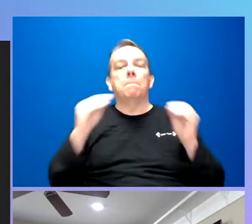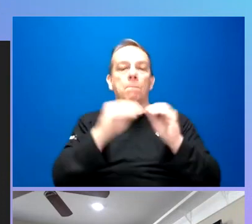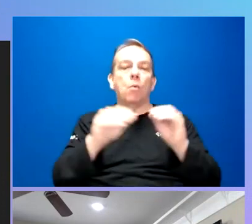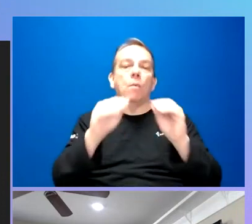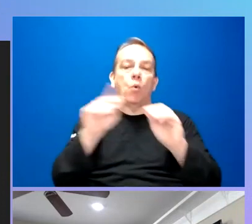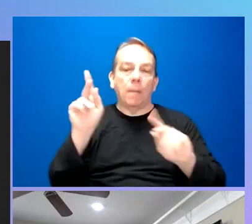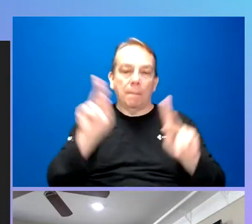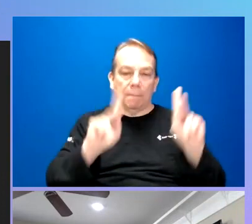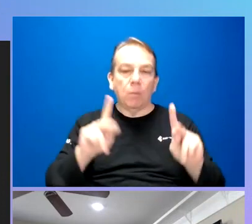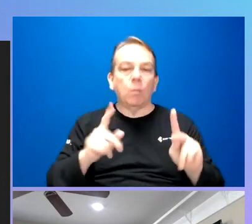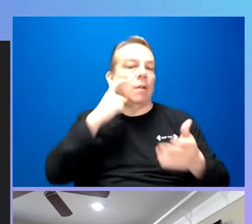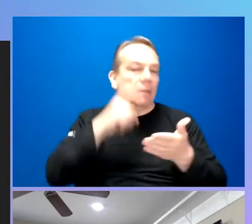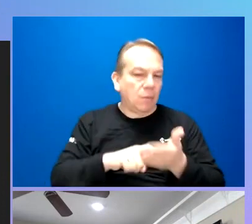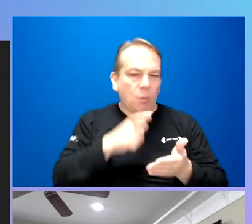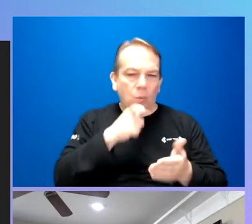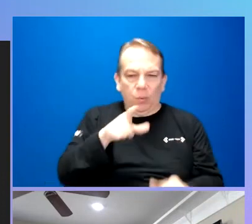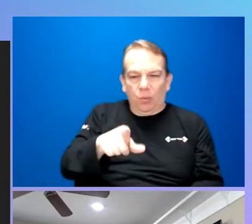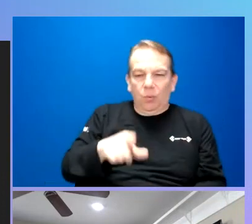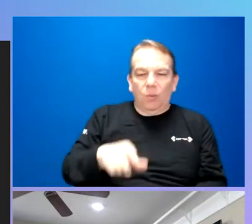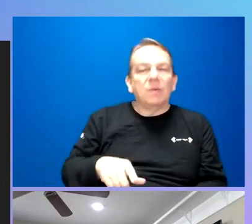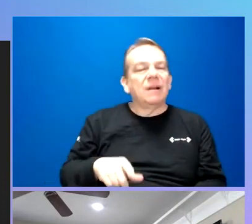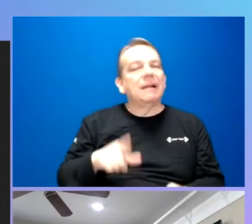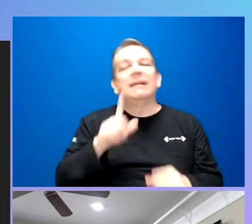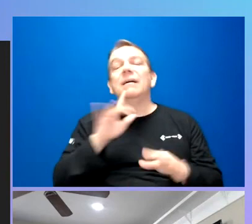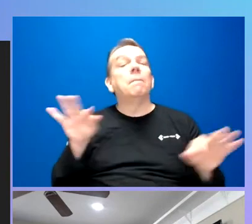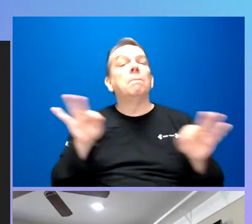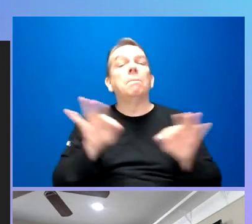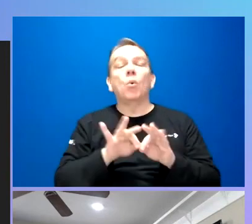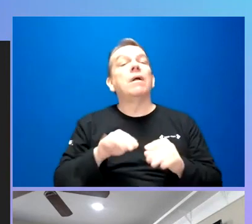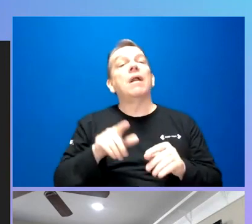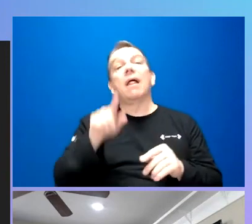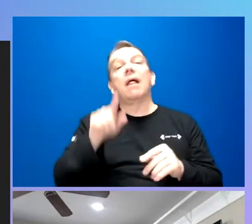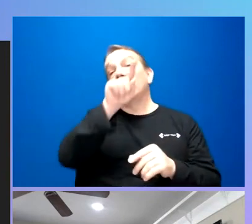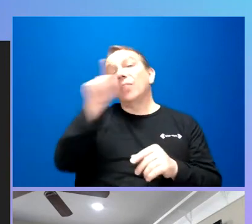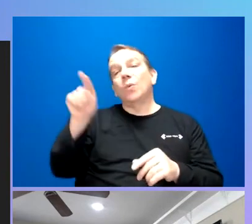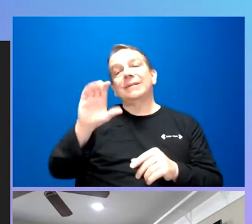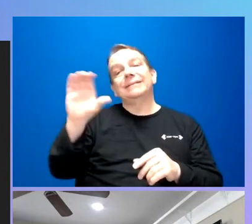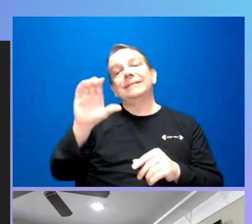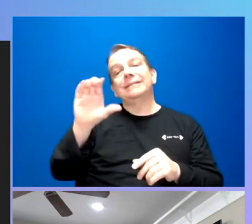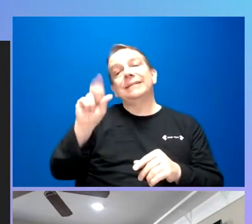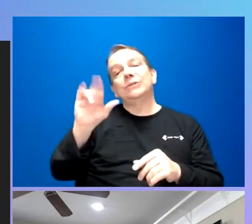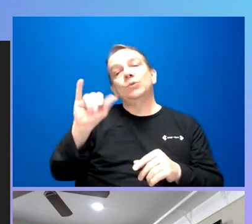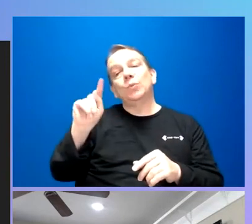Your job is to be noticed by C-suite, so we're going to move